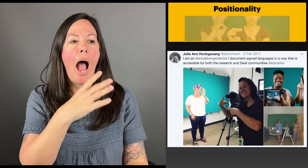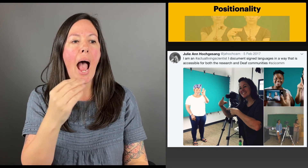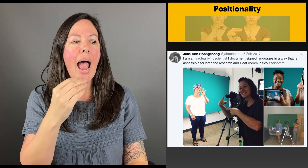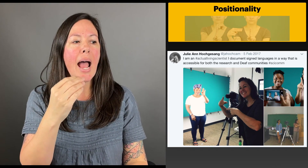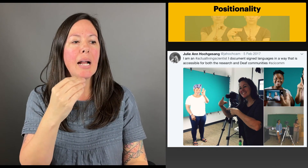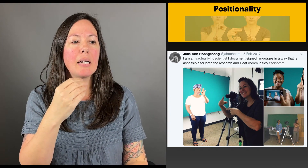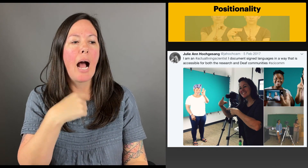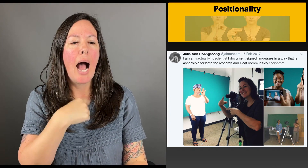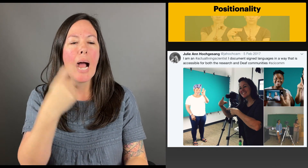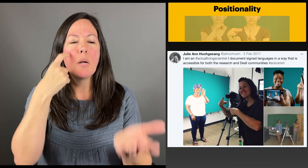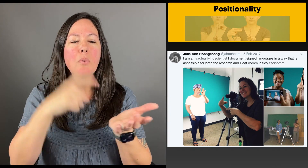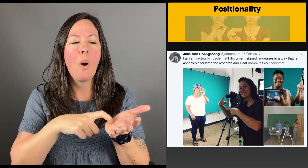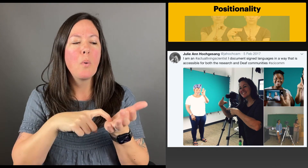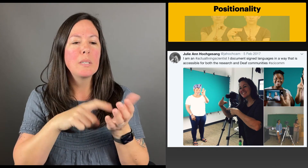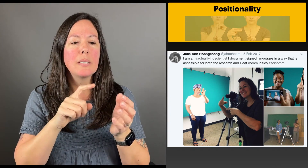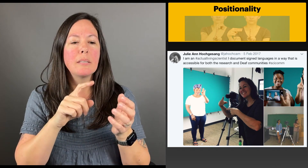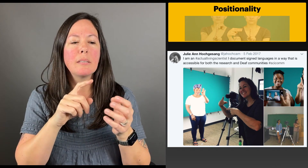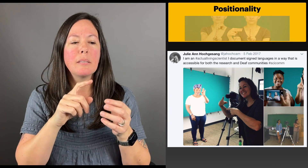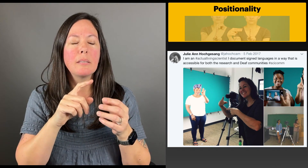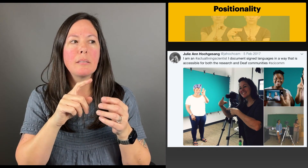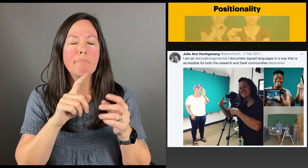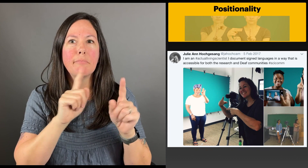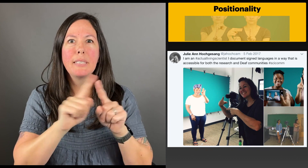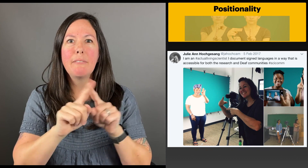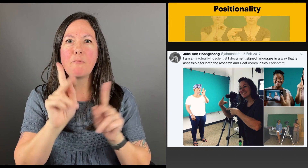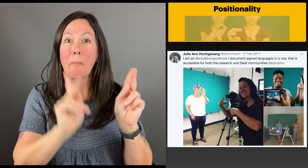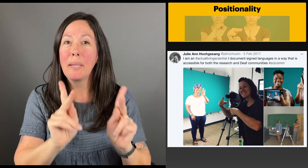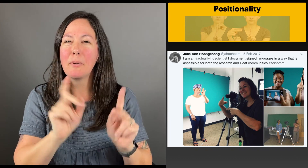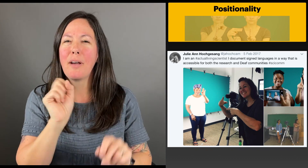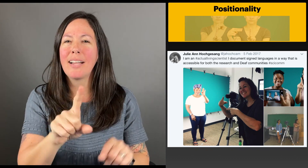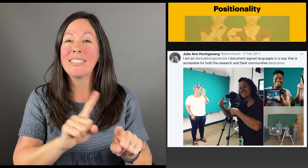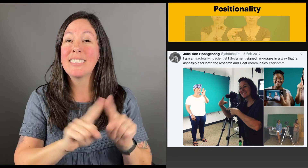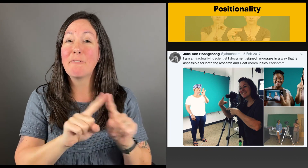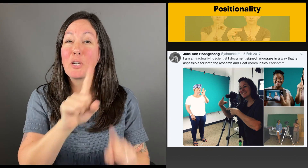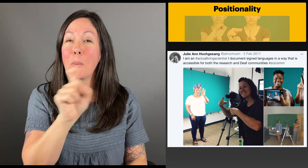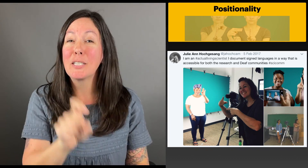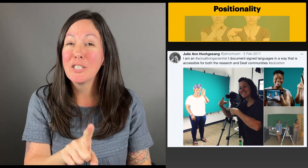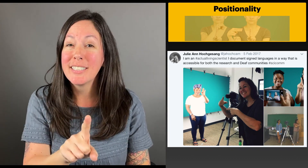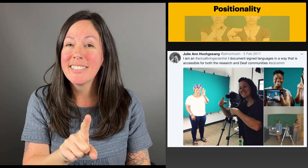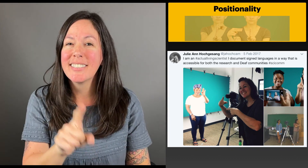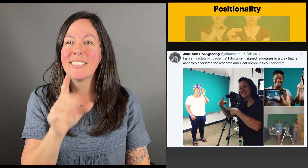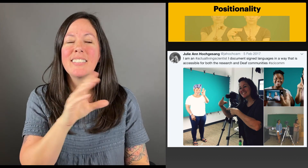All of that has had a profound effect on me.